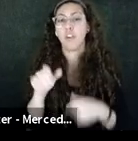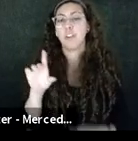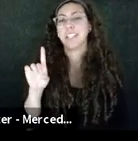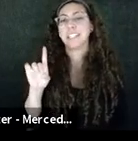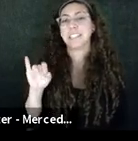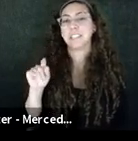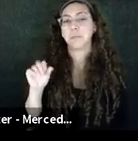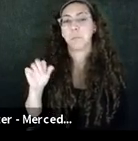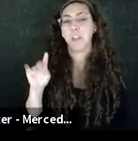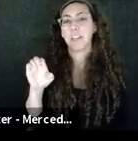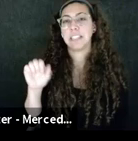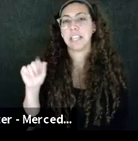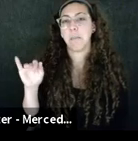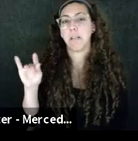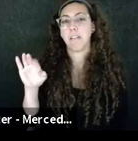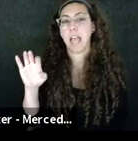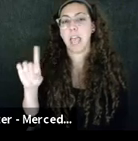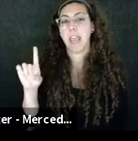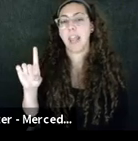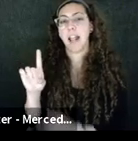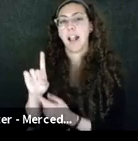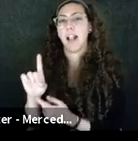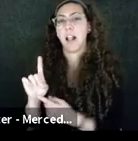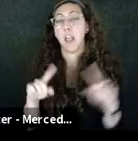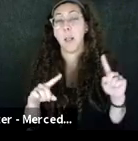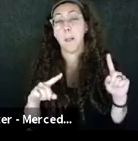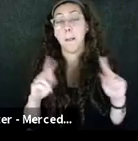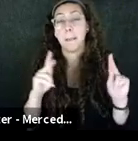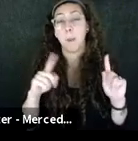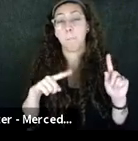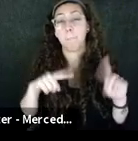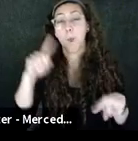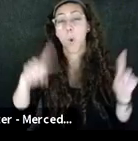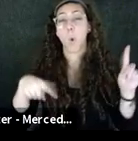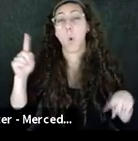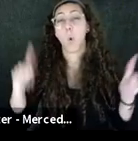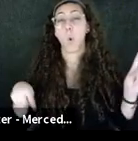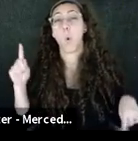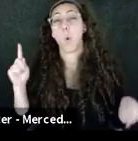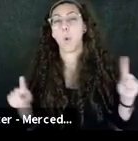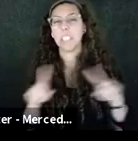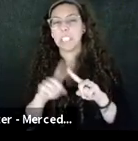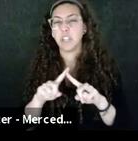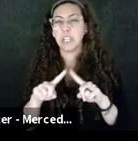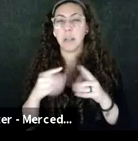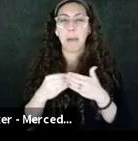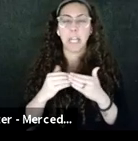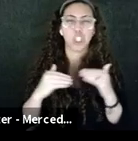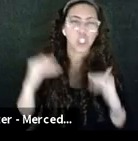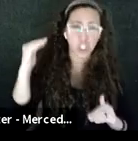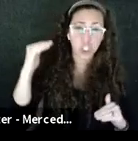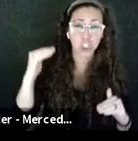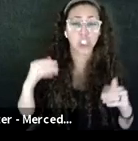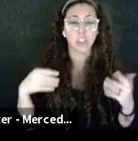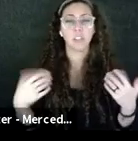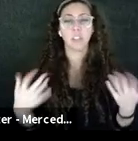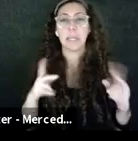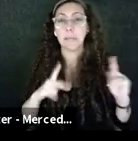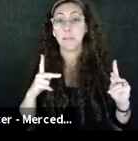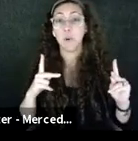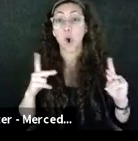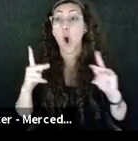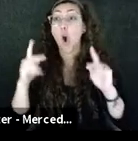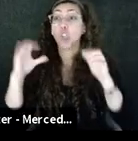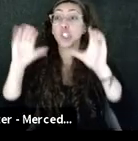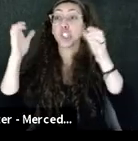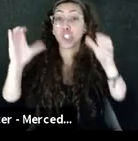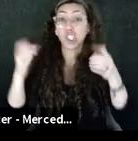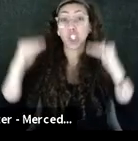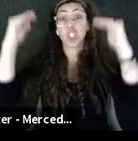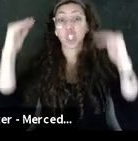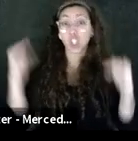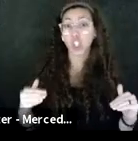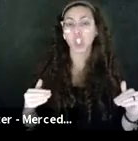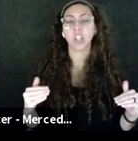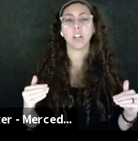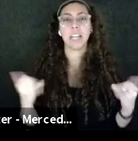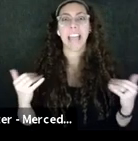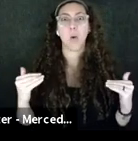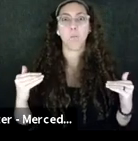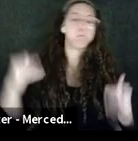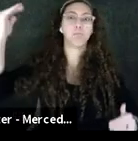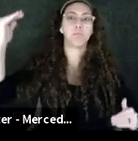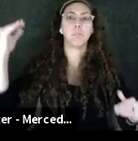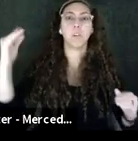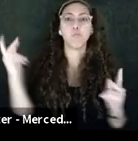Jason Williams: Minority folks folks living in poverty. This situation this coven 19 thing has made it much more difficult for those folks who already were struggling. And so it's really showing us that